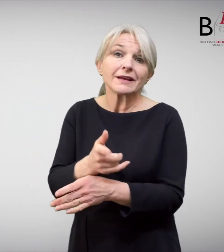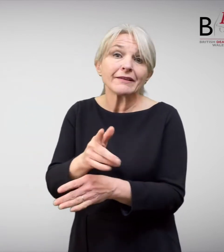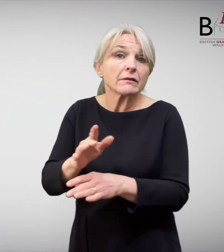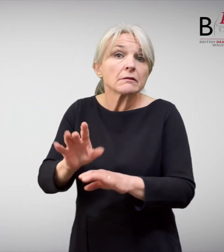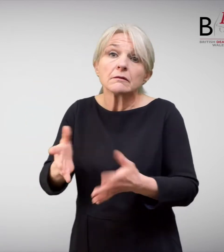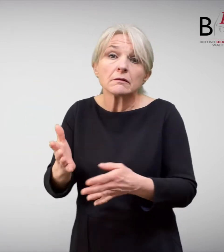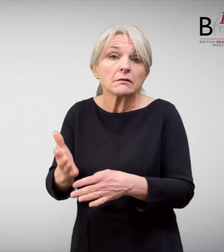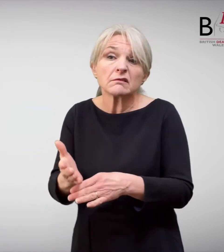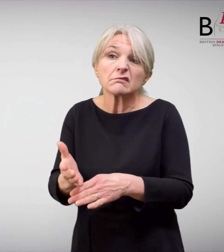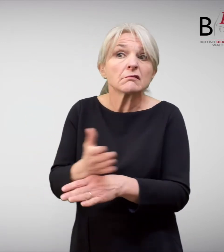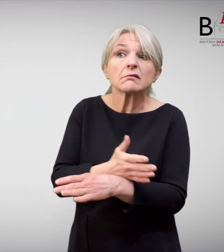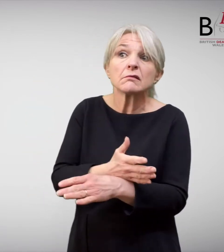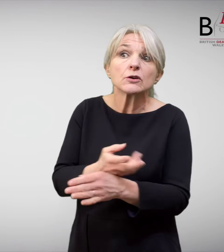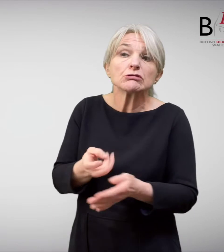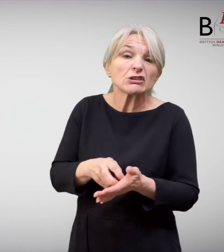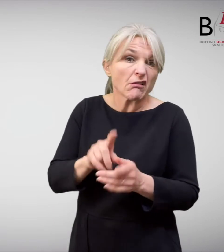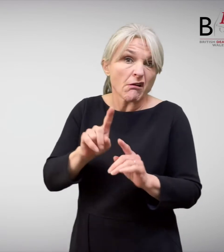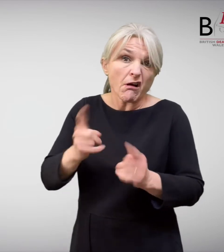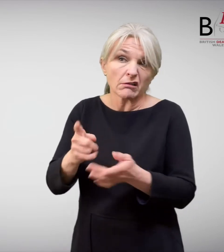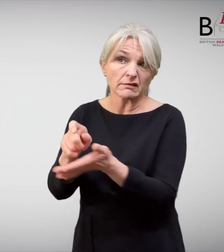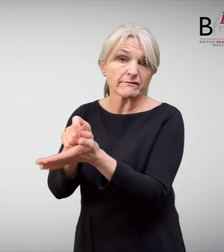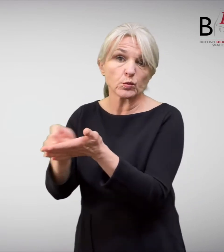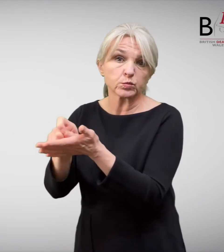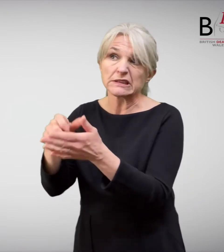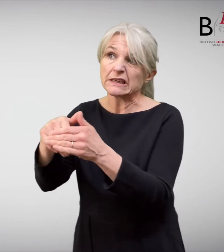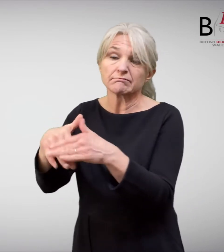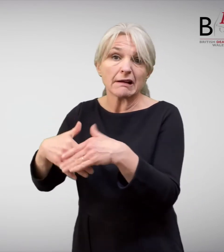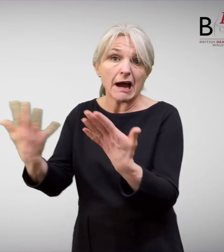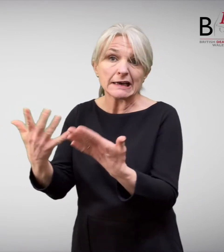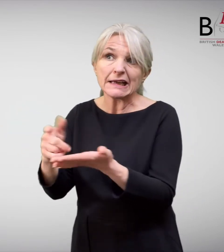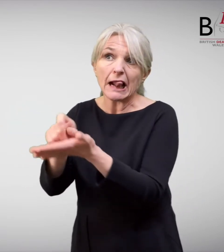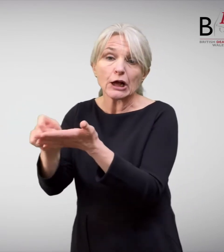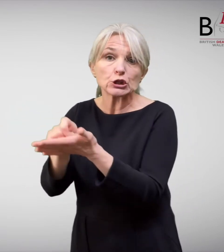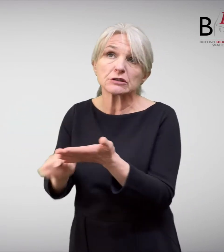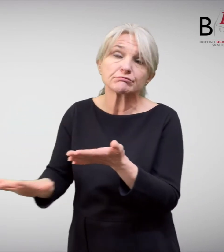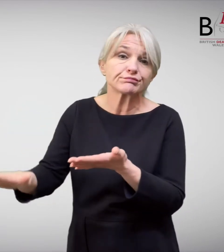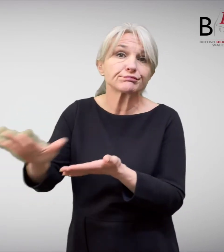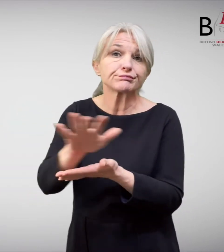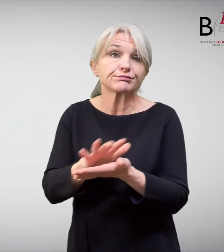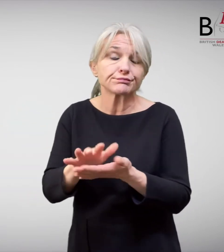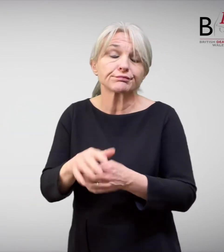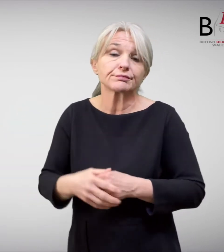If you are not registered to vote you won’t be able to vote in an election.